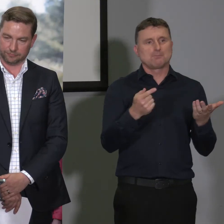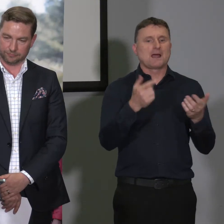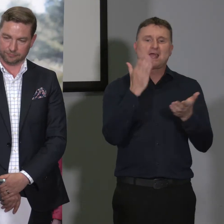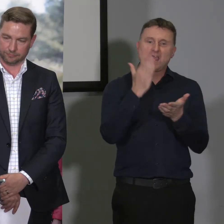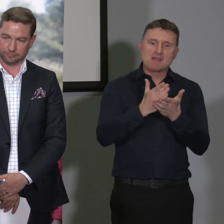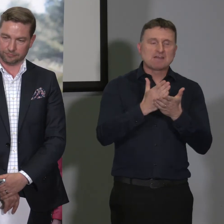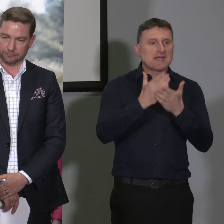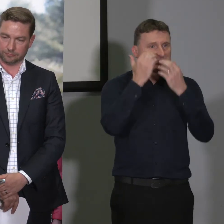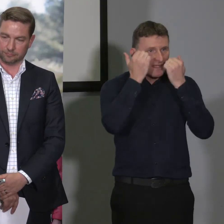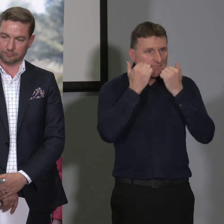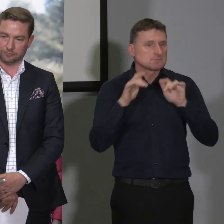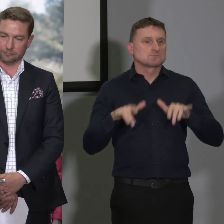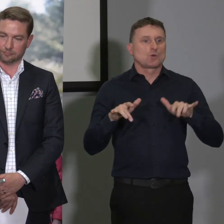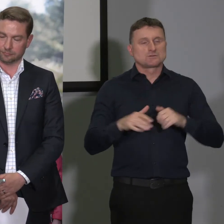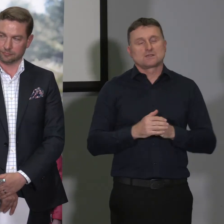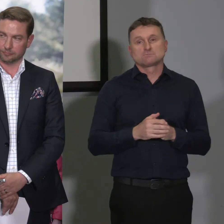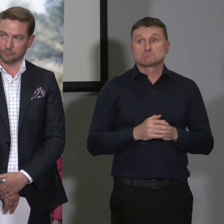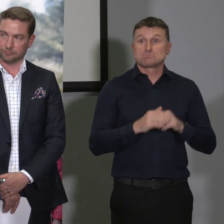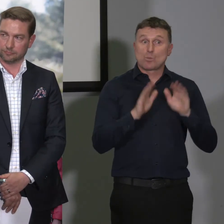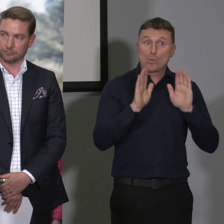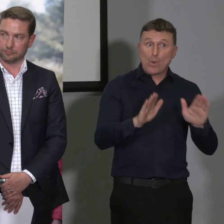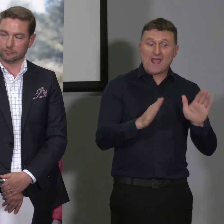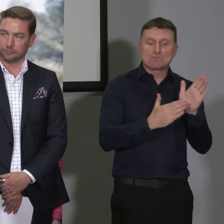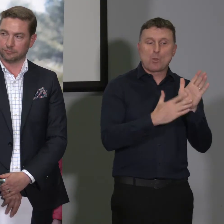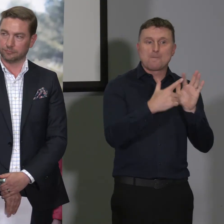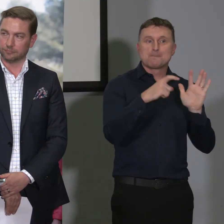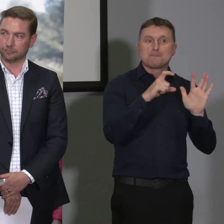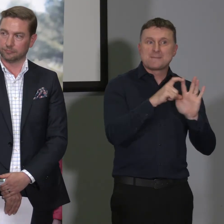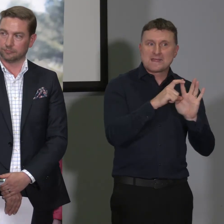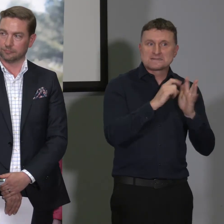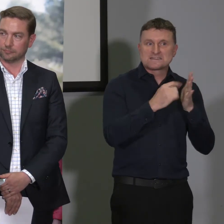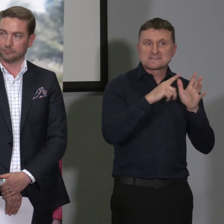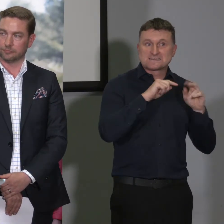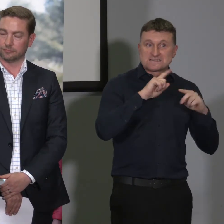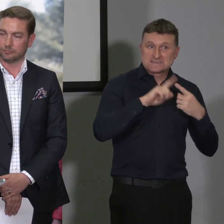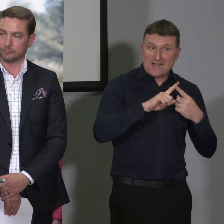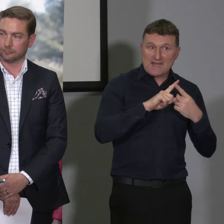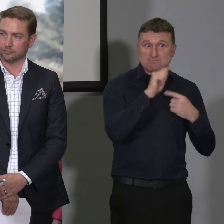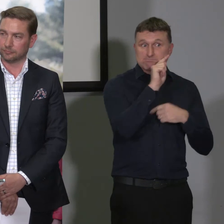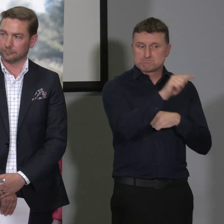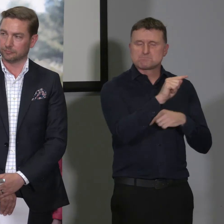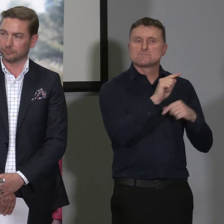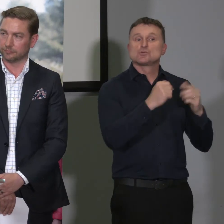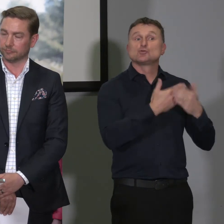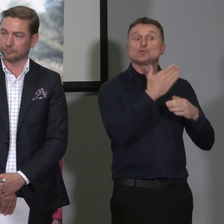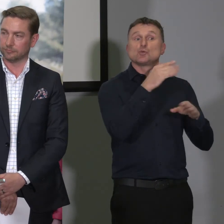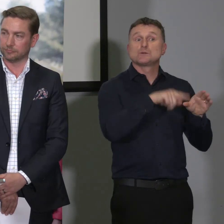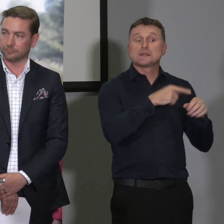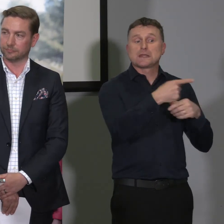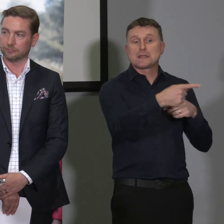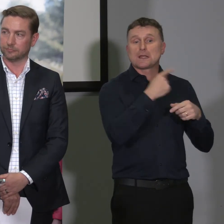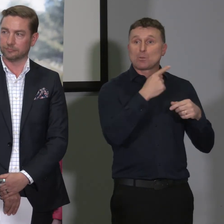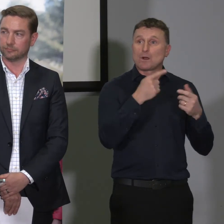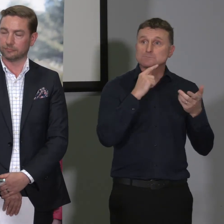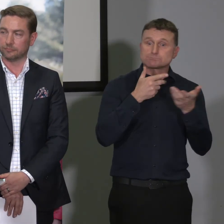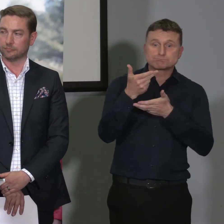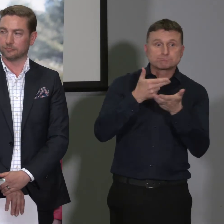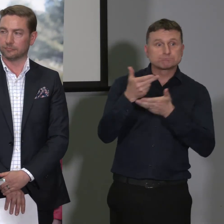theory is very sad. Once